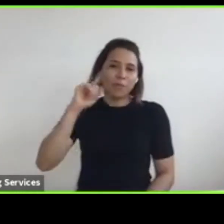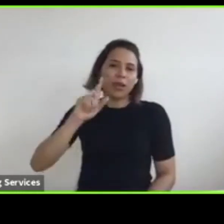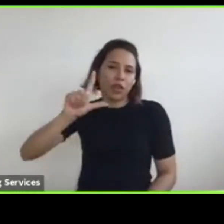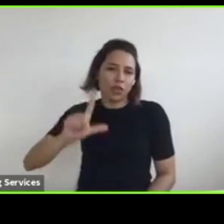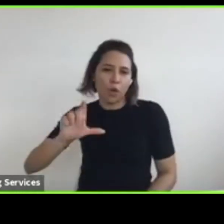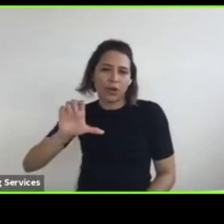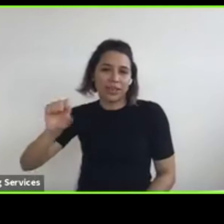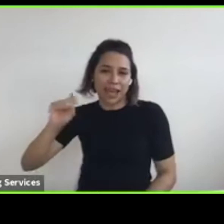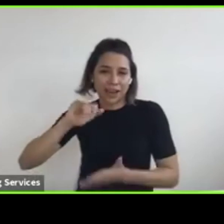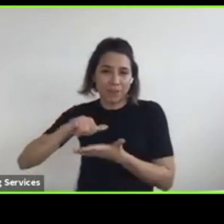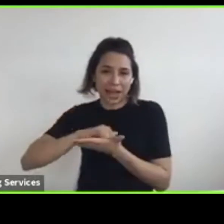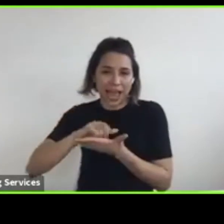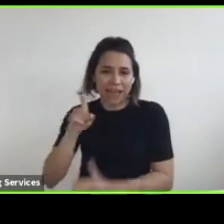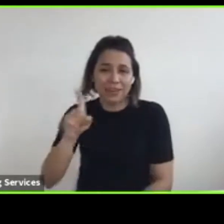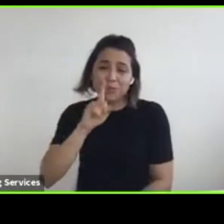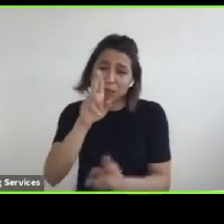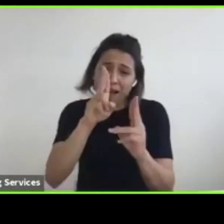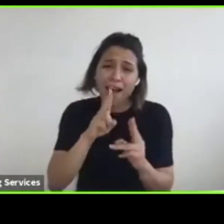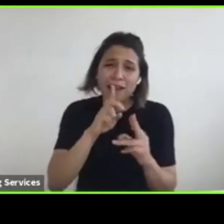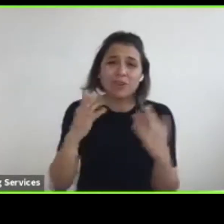IS REALLY AN HONOR, TO BE HERE, AND TO BE THINKING